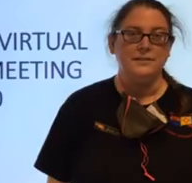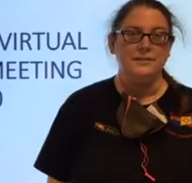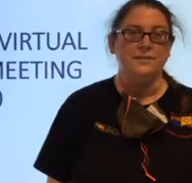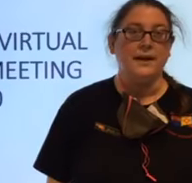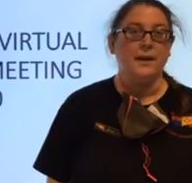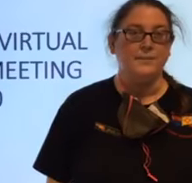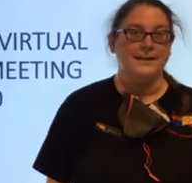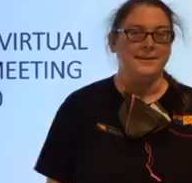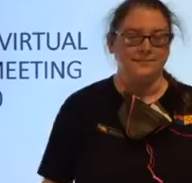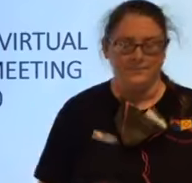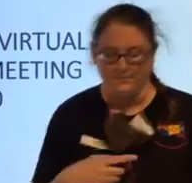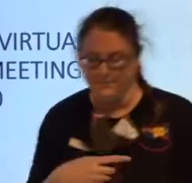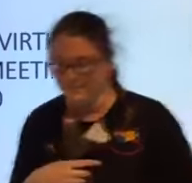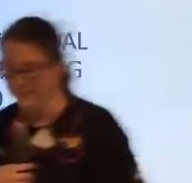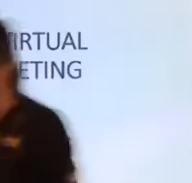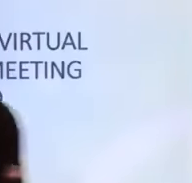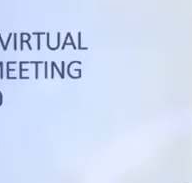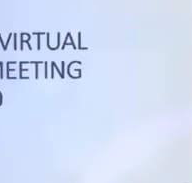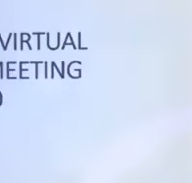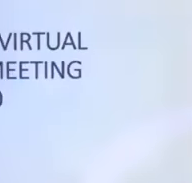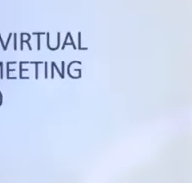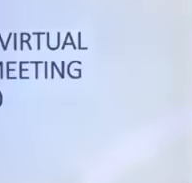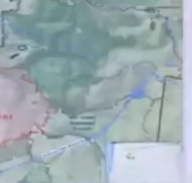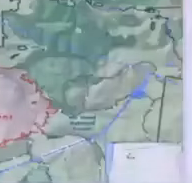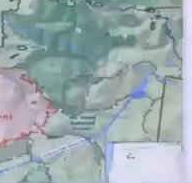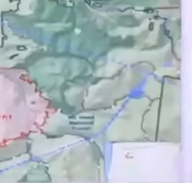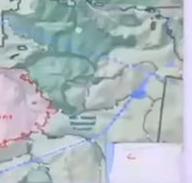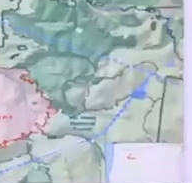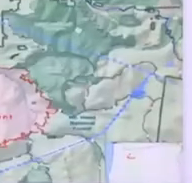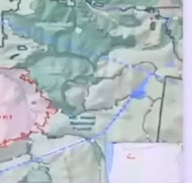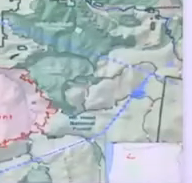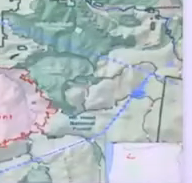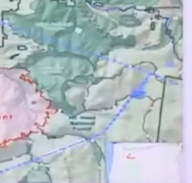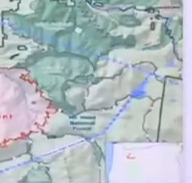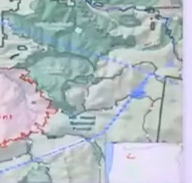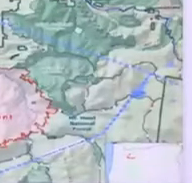us a fire update